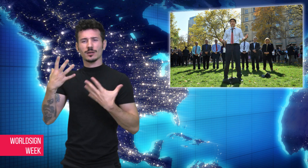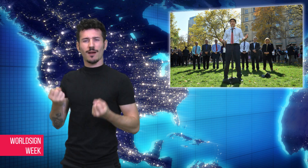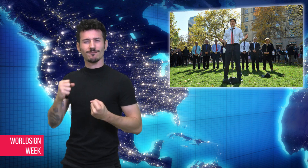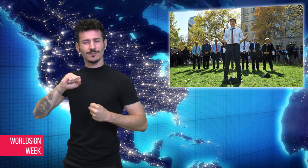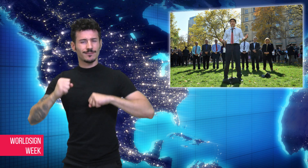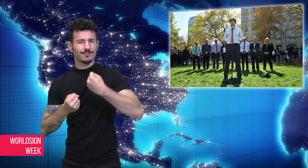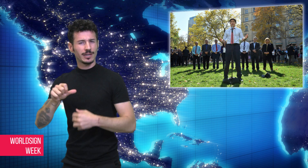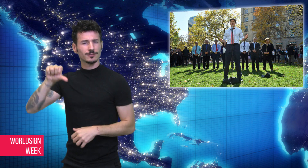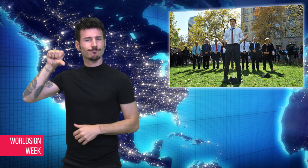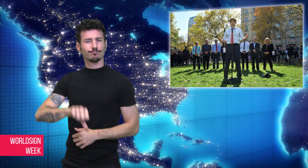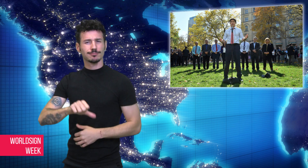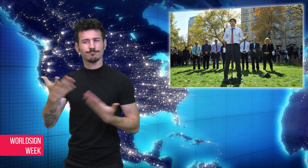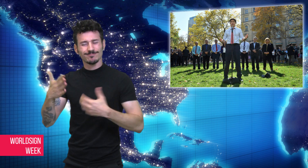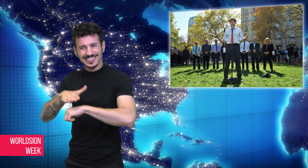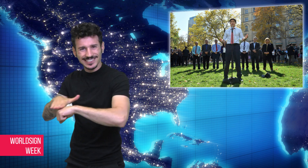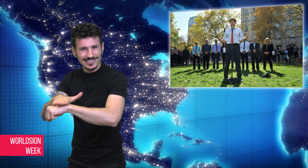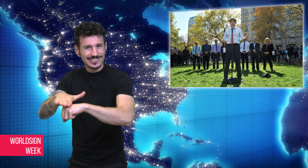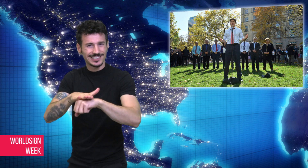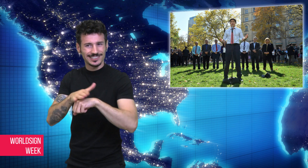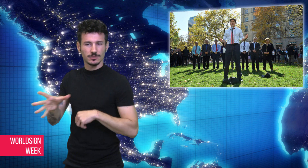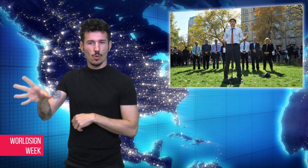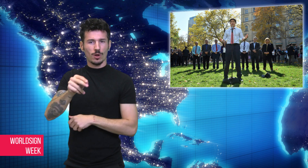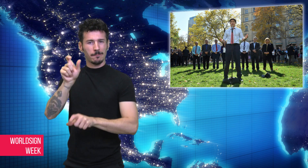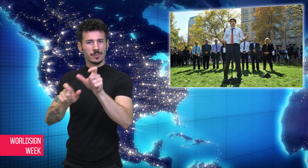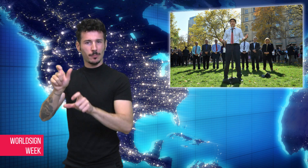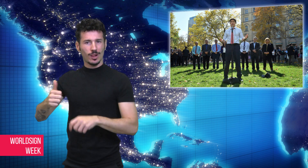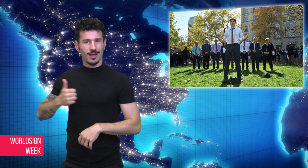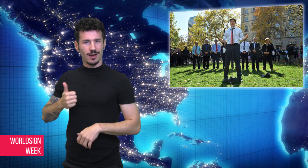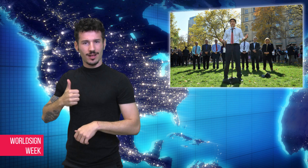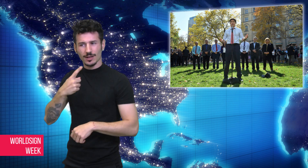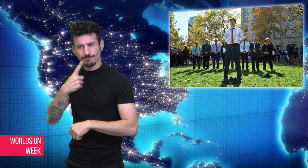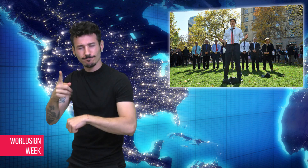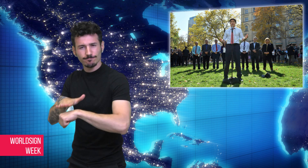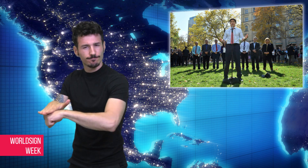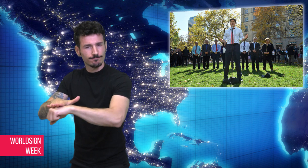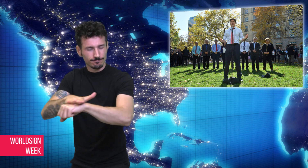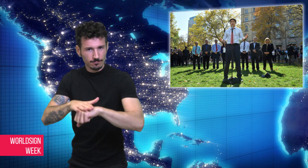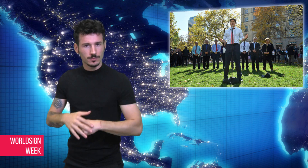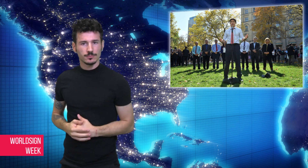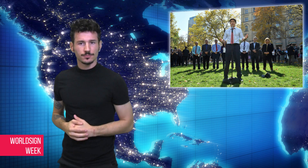Canadians for his past behavior.